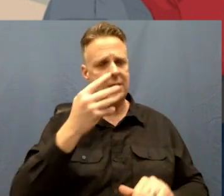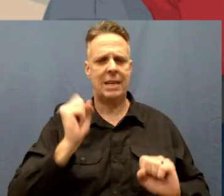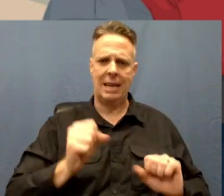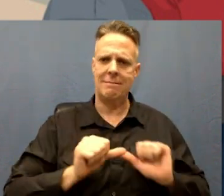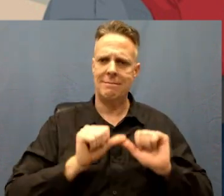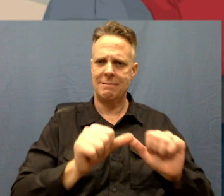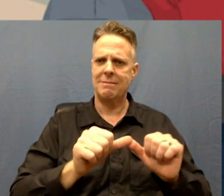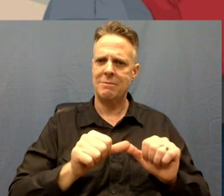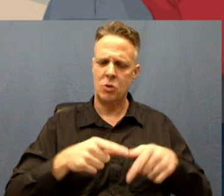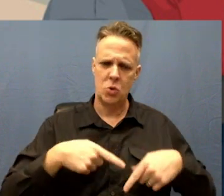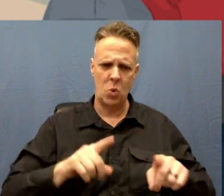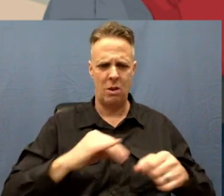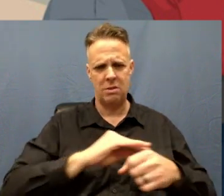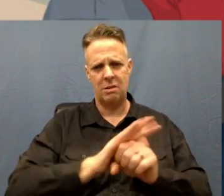IMMIGRANTS COME HERE TO WORK VERY HARD.